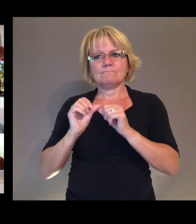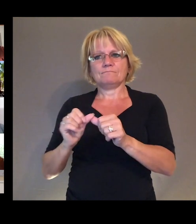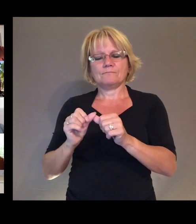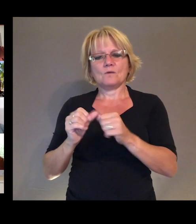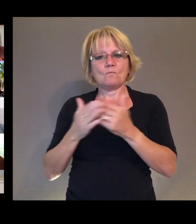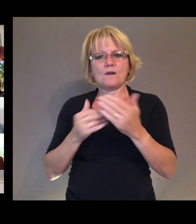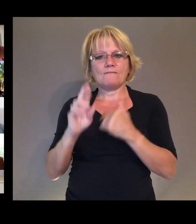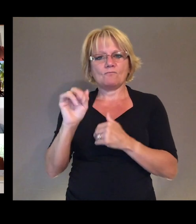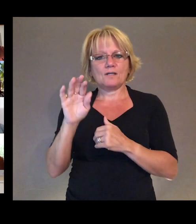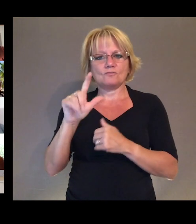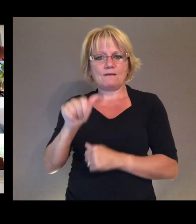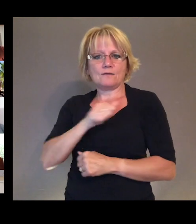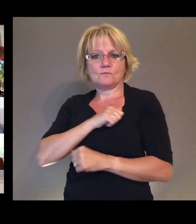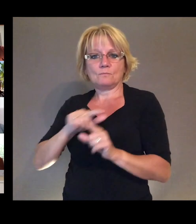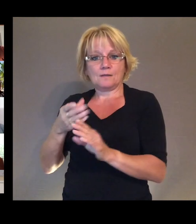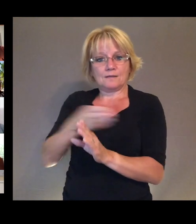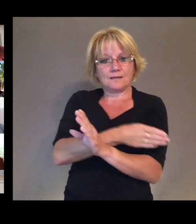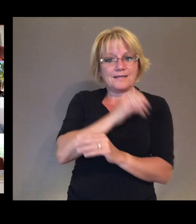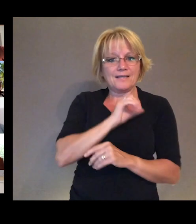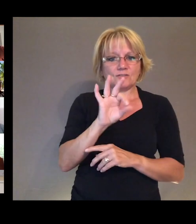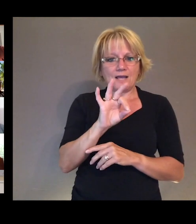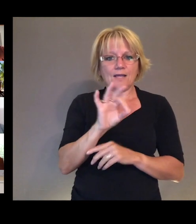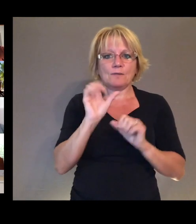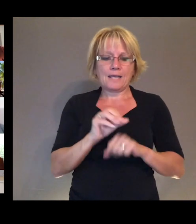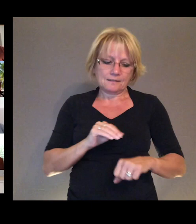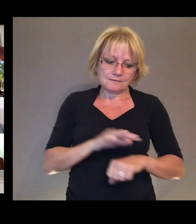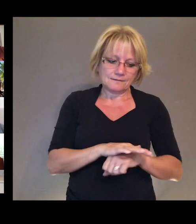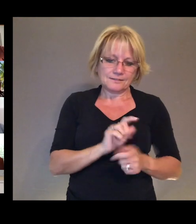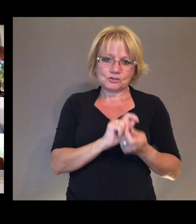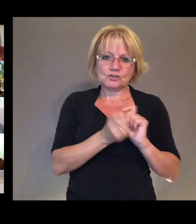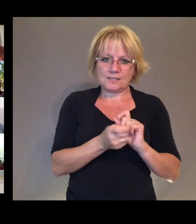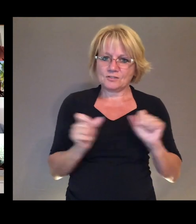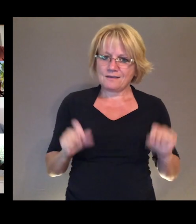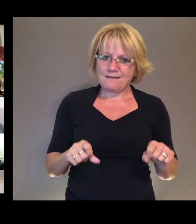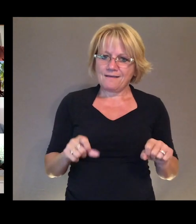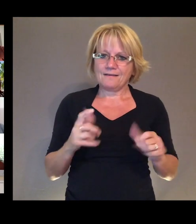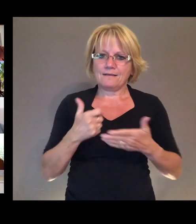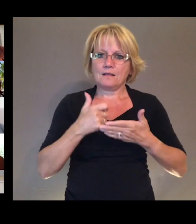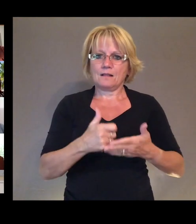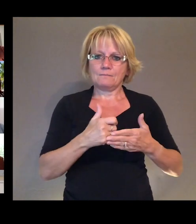we have a real chance to affect teens in that area. We can help children to develop positive attitudes